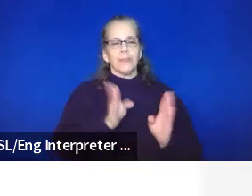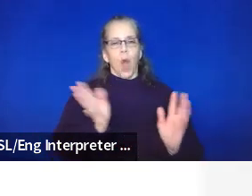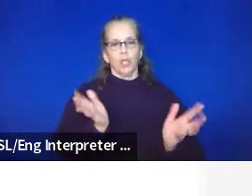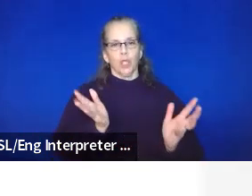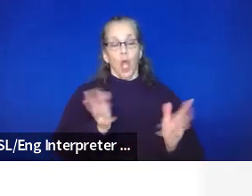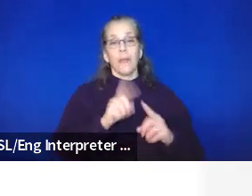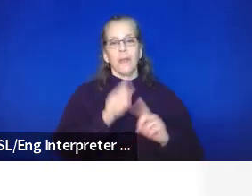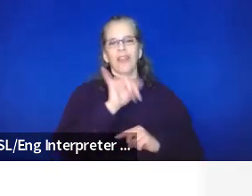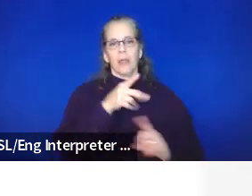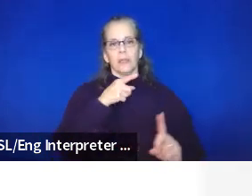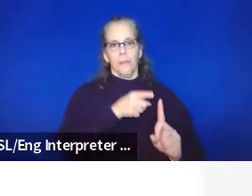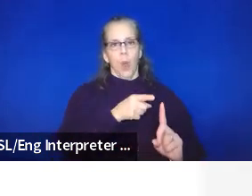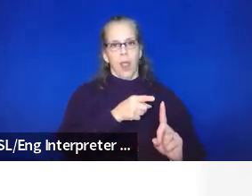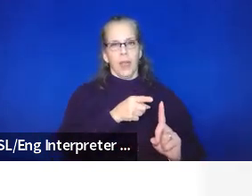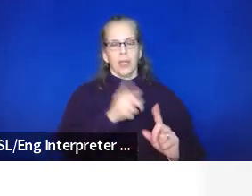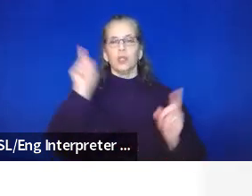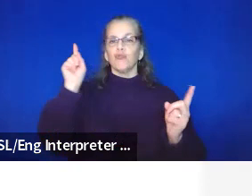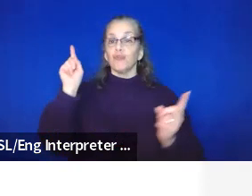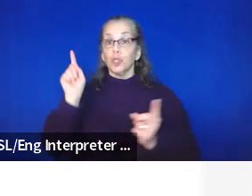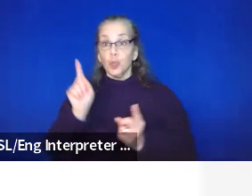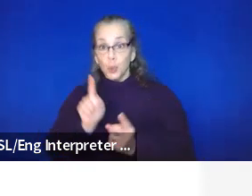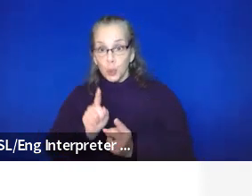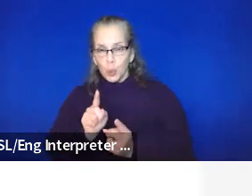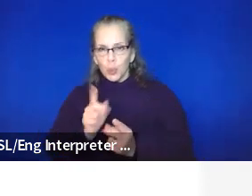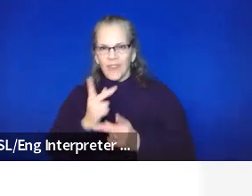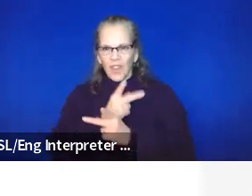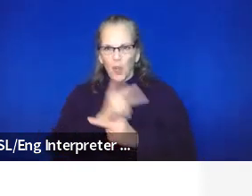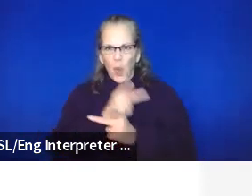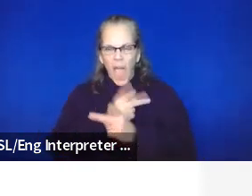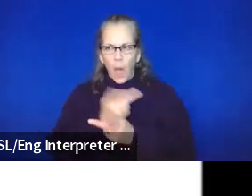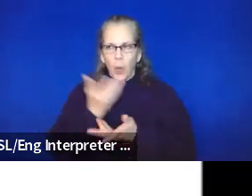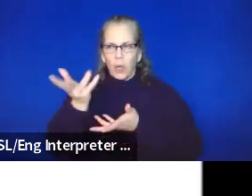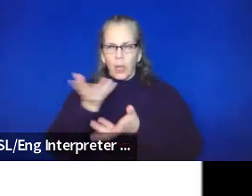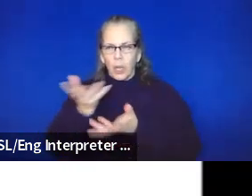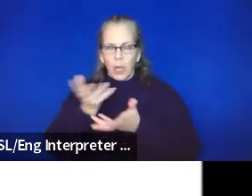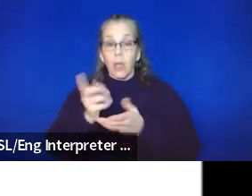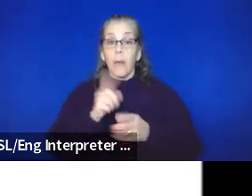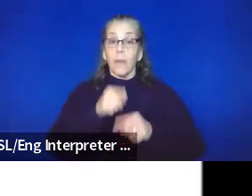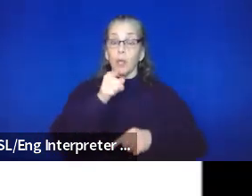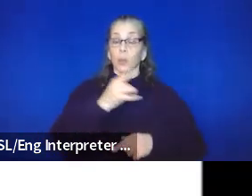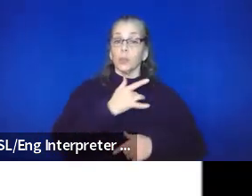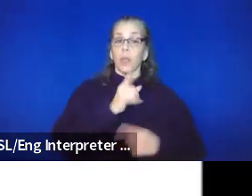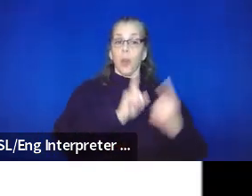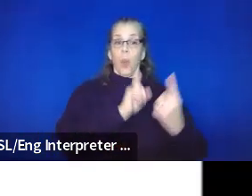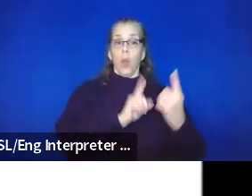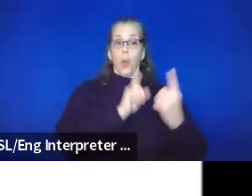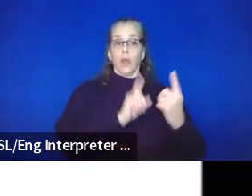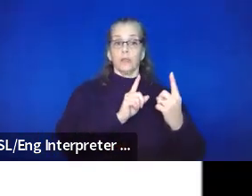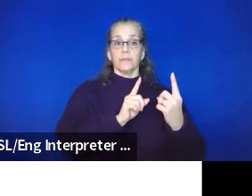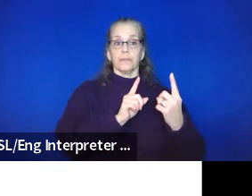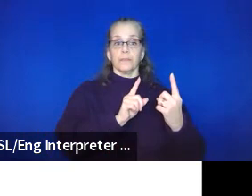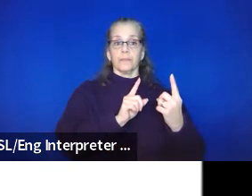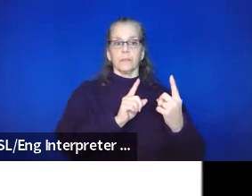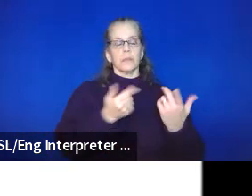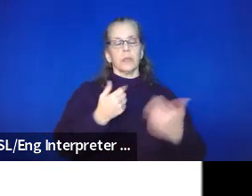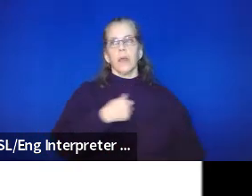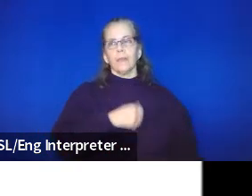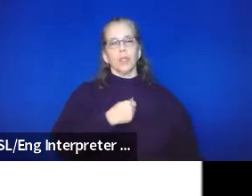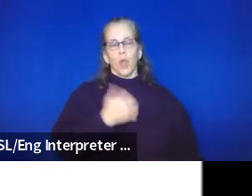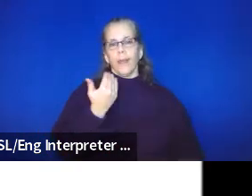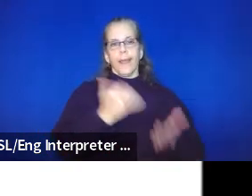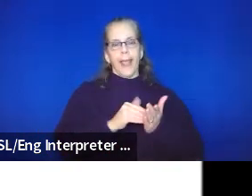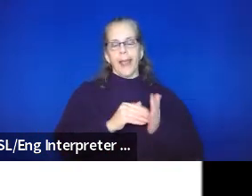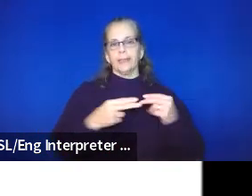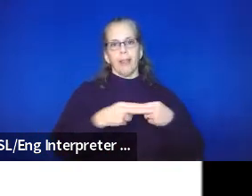So, then you're doing this one on one. Man, animations! Sorry.